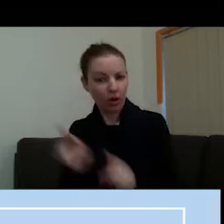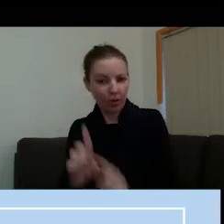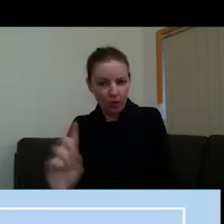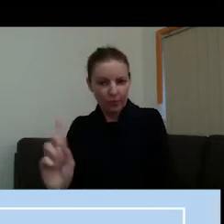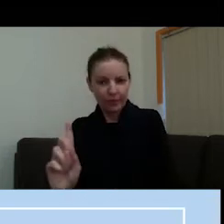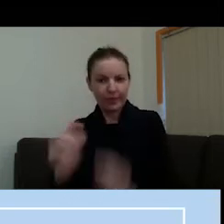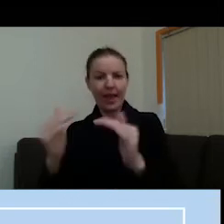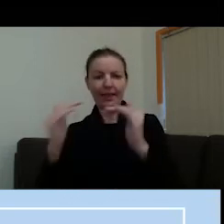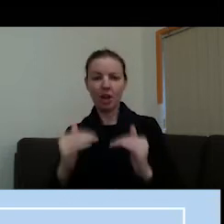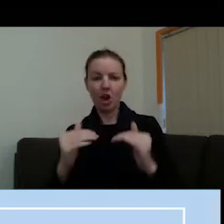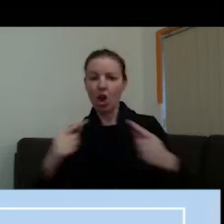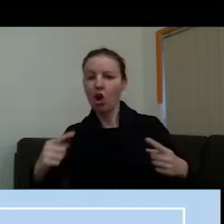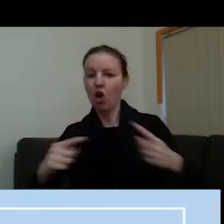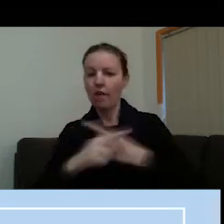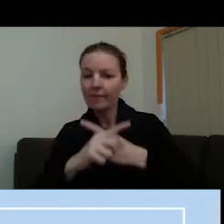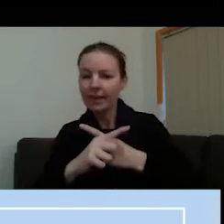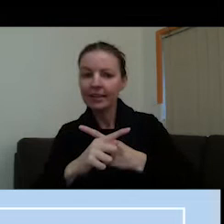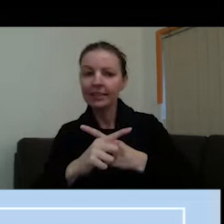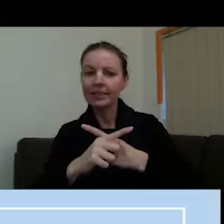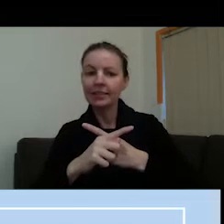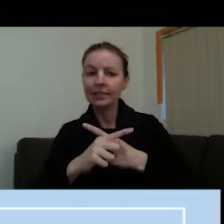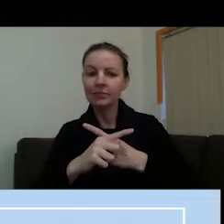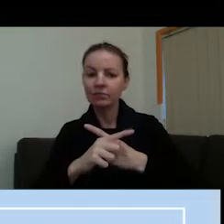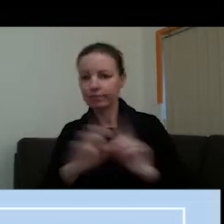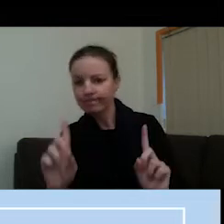For me, the things that stick out